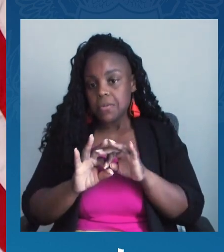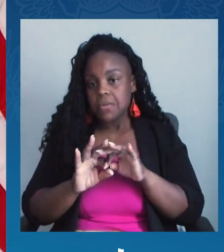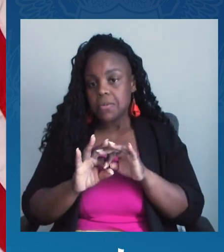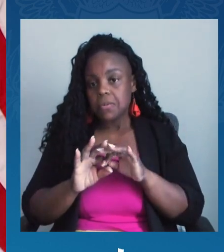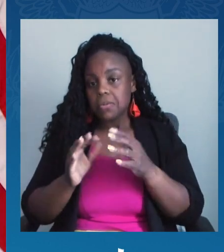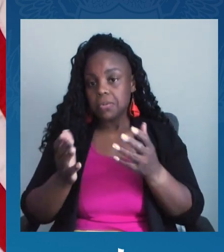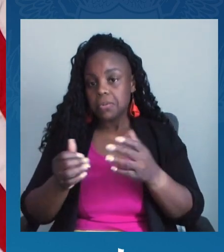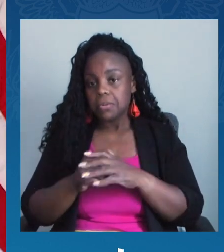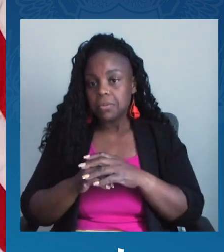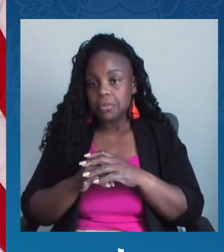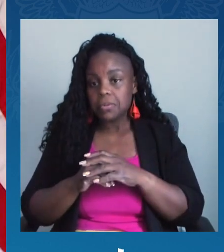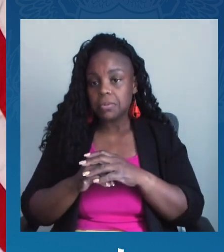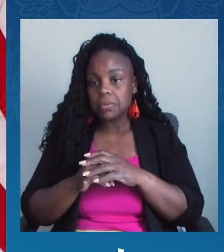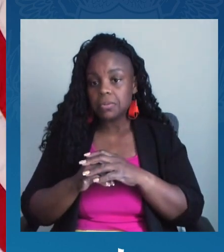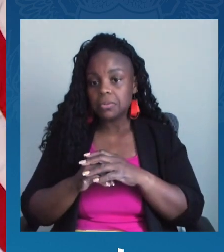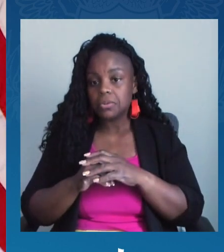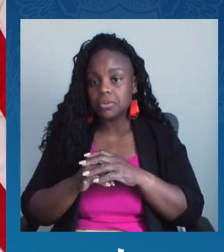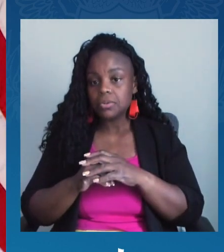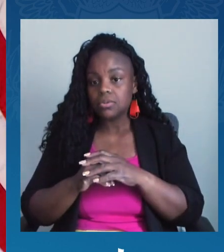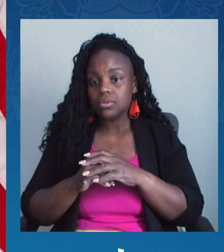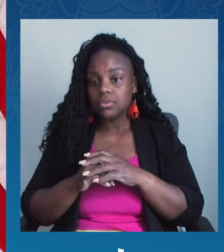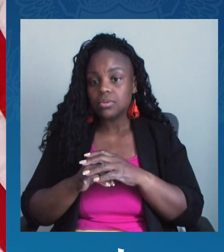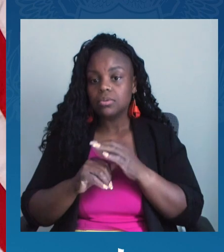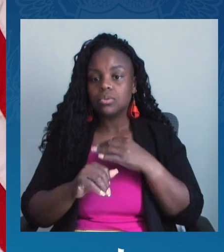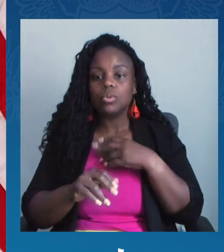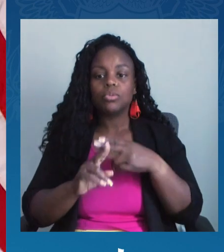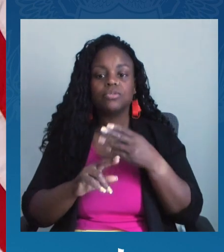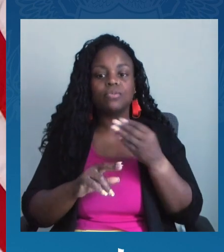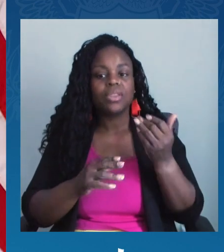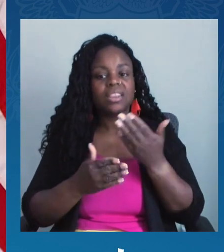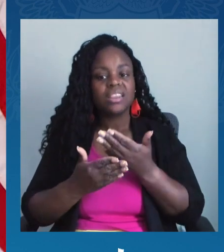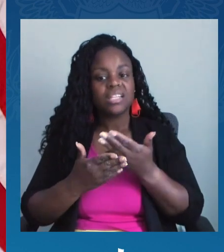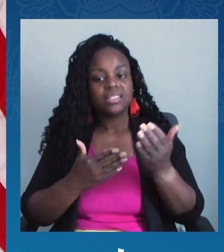The Vice President: So I'll mention a few things and I'm going to start with this just to pull back.